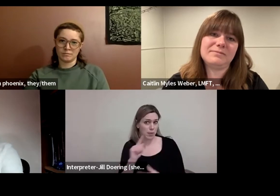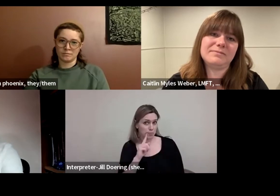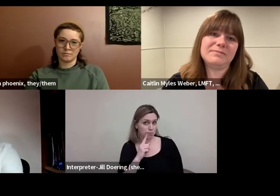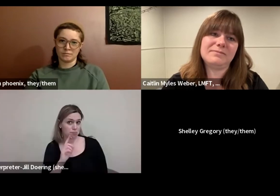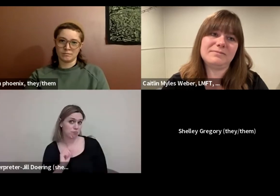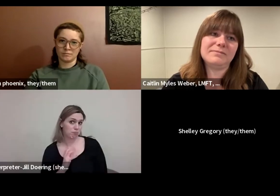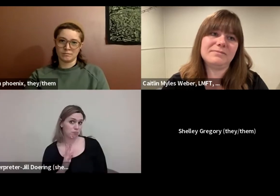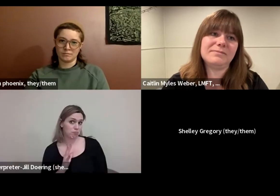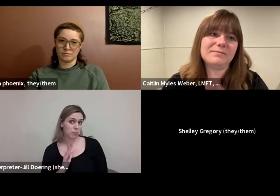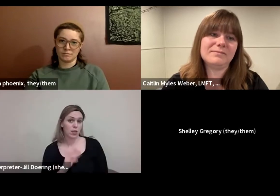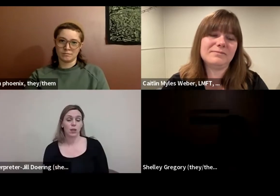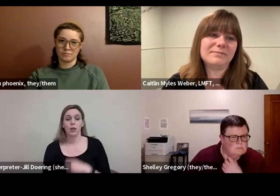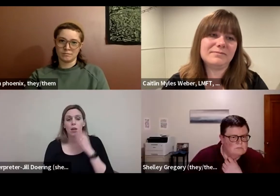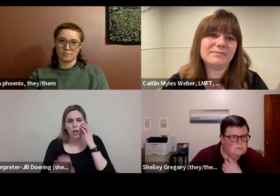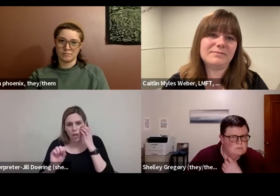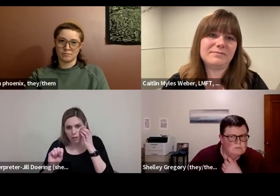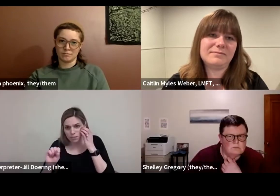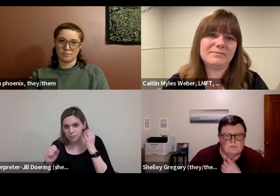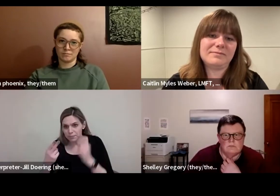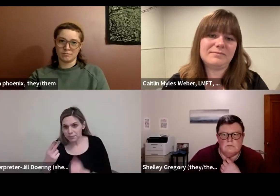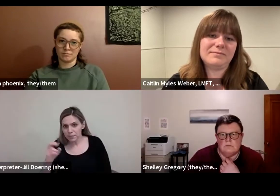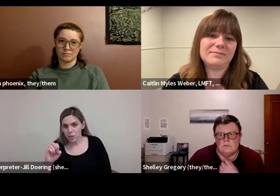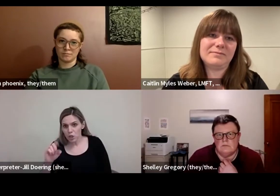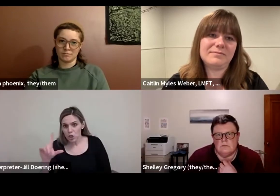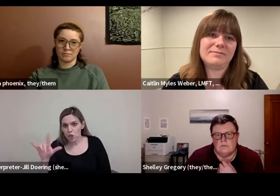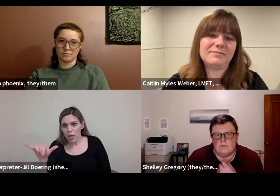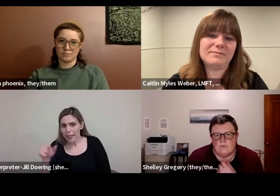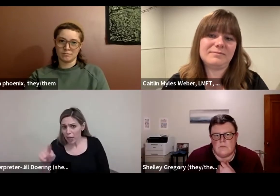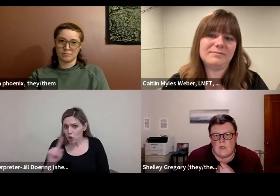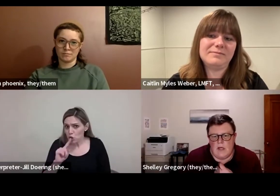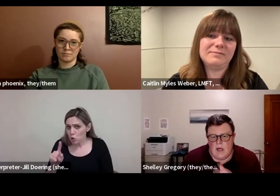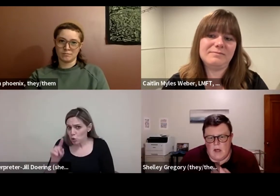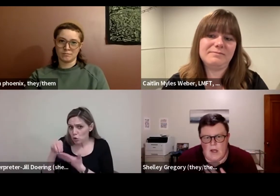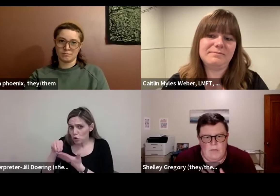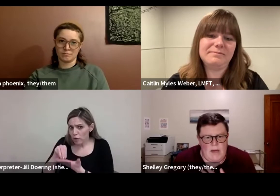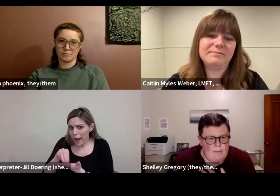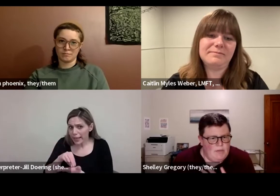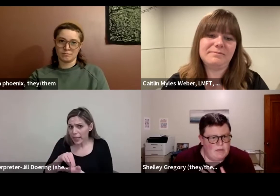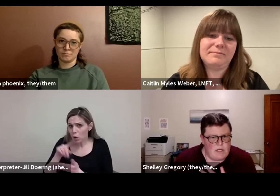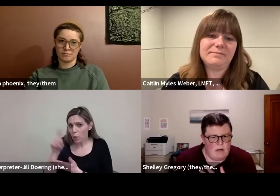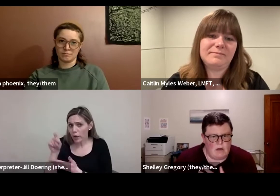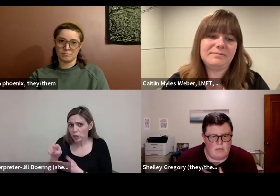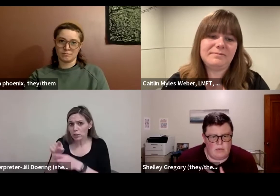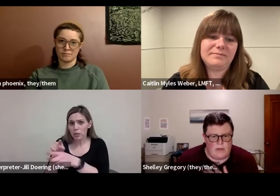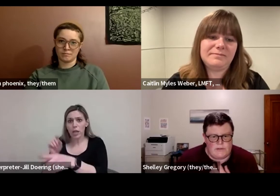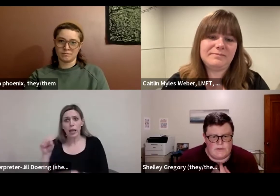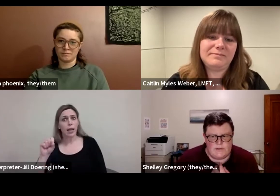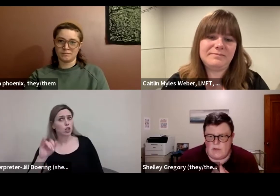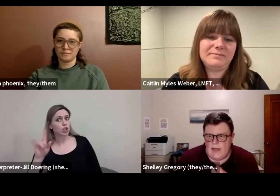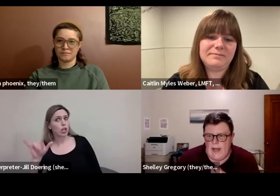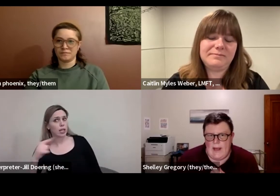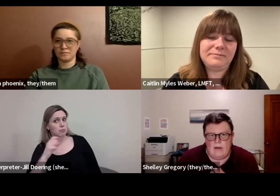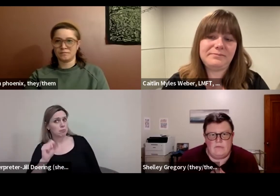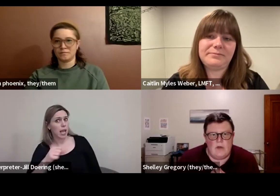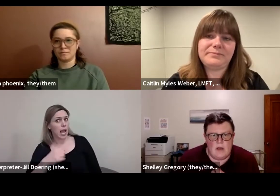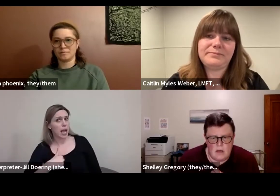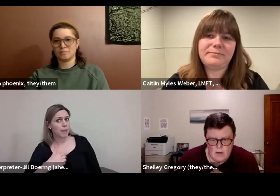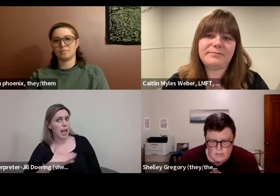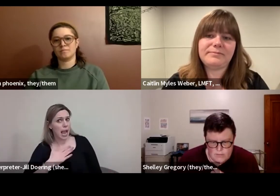Shelley, are you tracking questions? Yeah, I'd be happy to share a couple questions that we have.